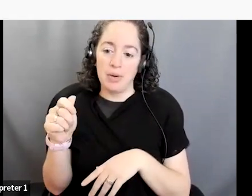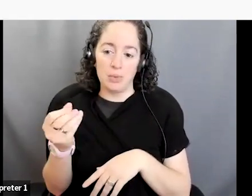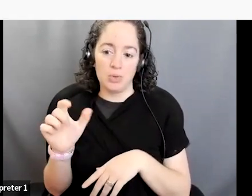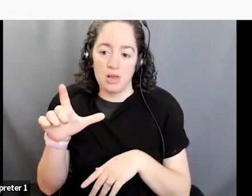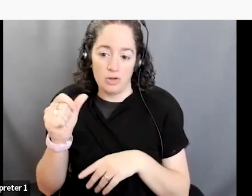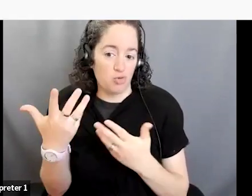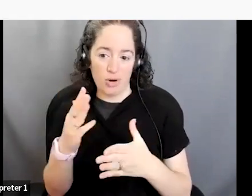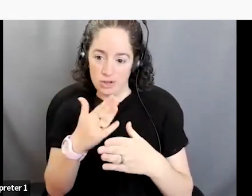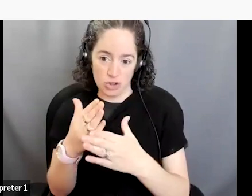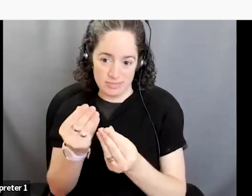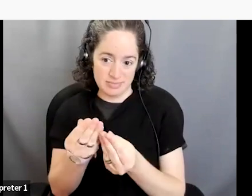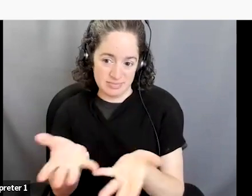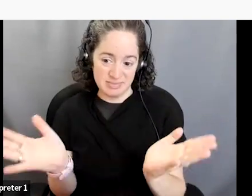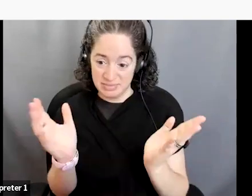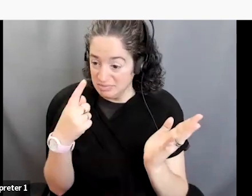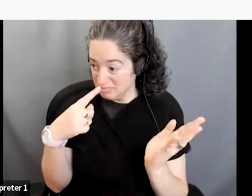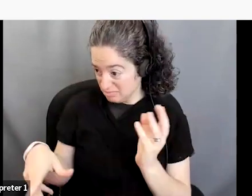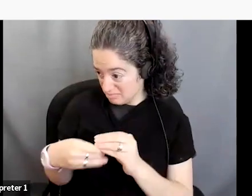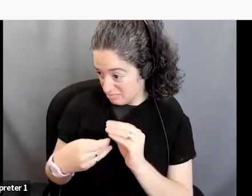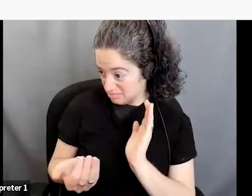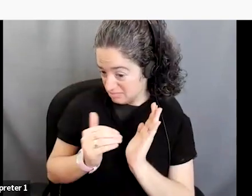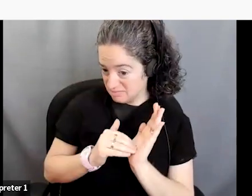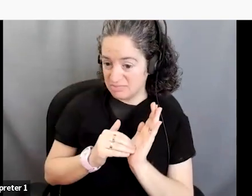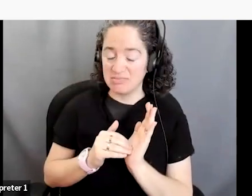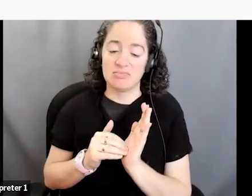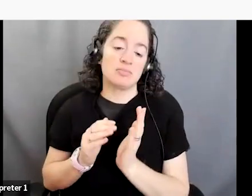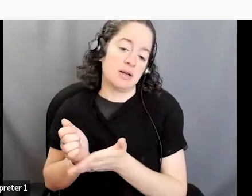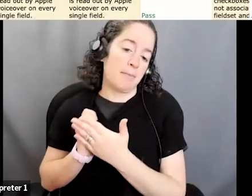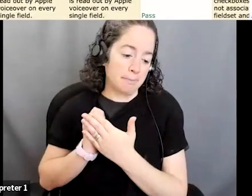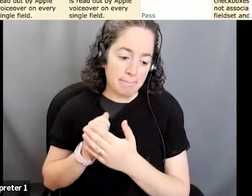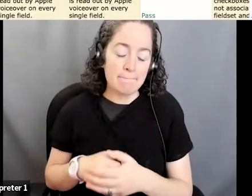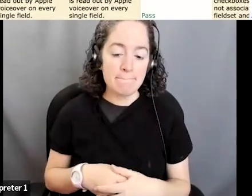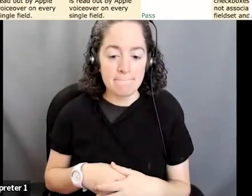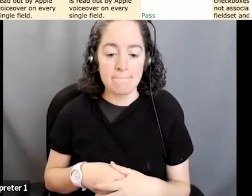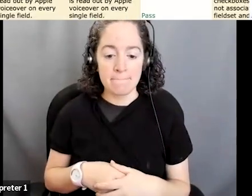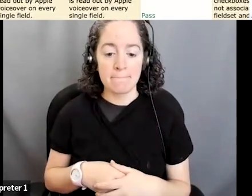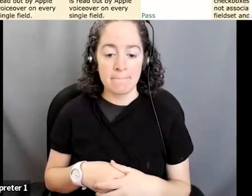If she would kindly put it in the link and then into the chat again, that would be awesome.